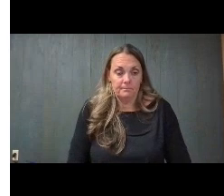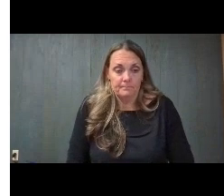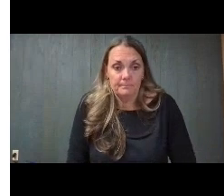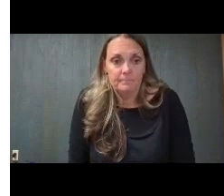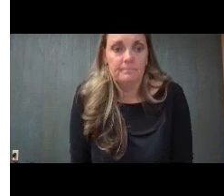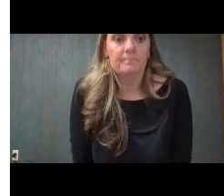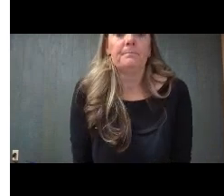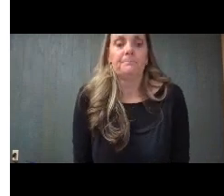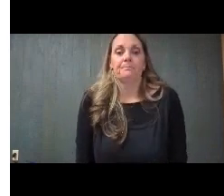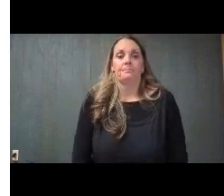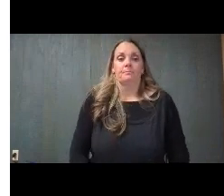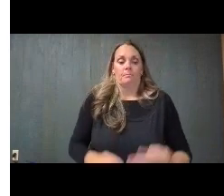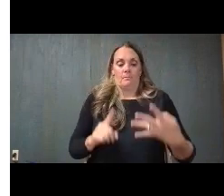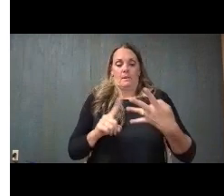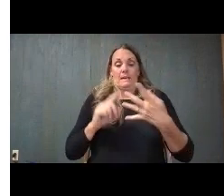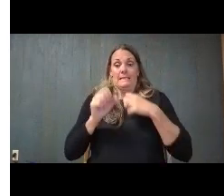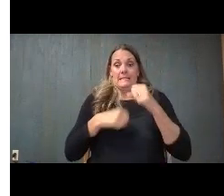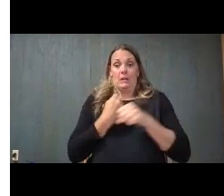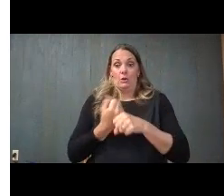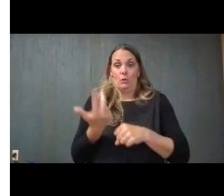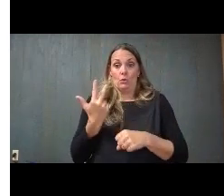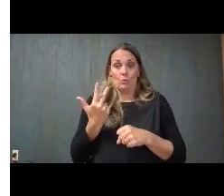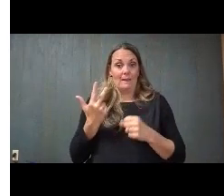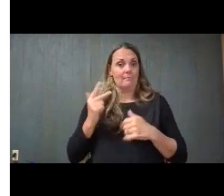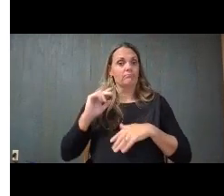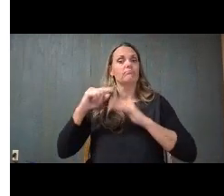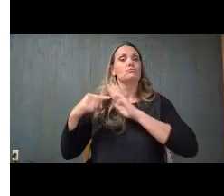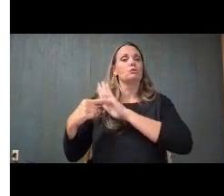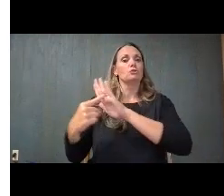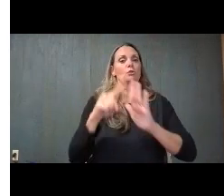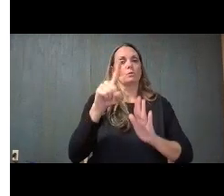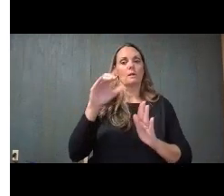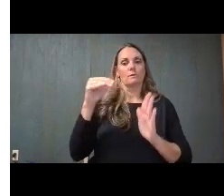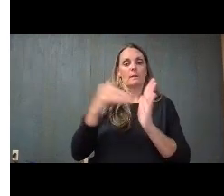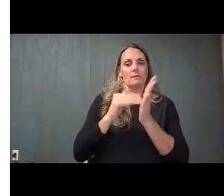Year three reflects the existing $100,000 at 60%,